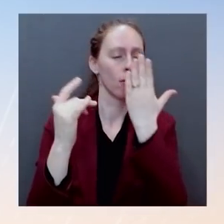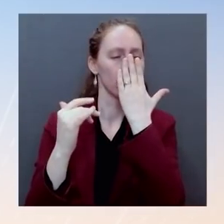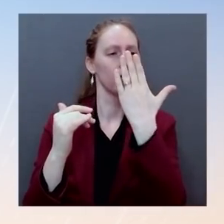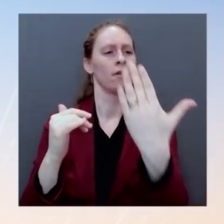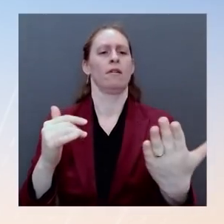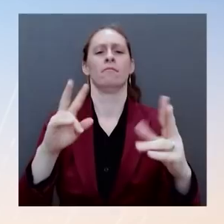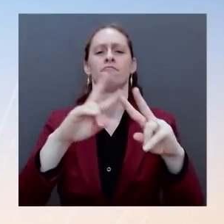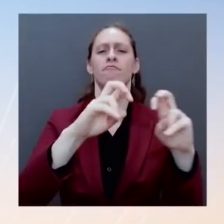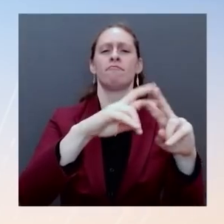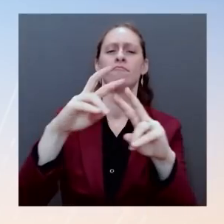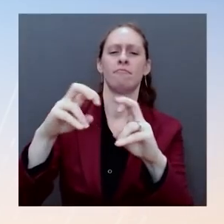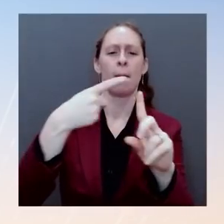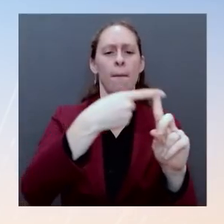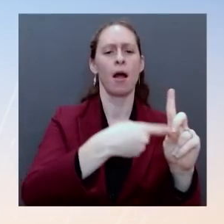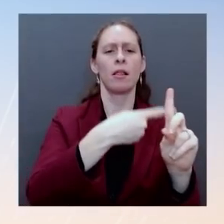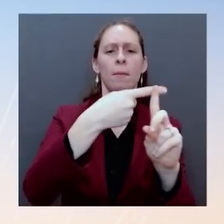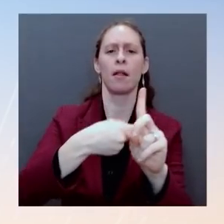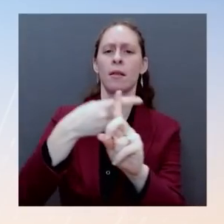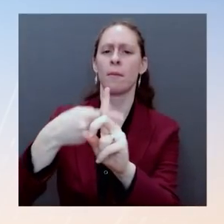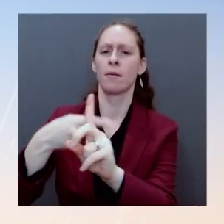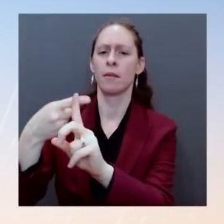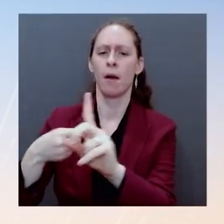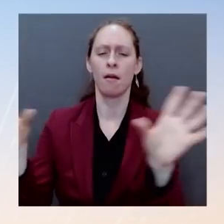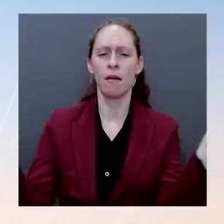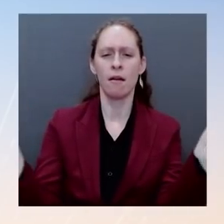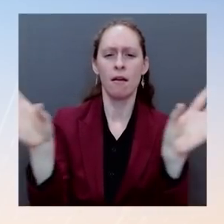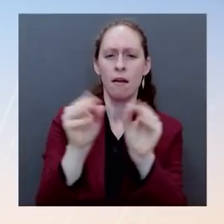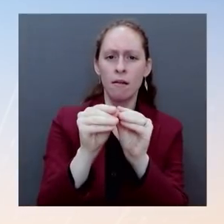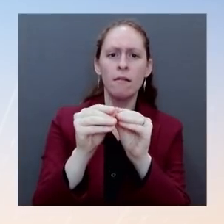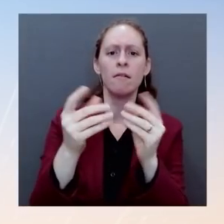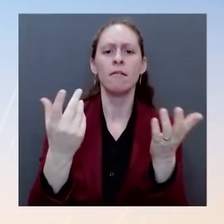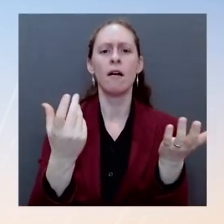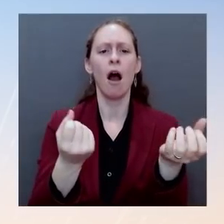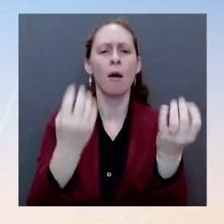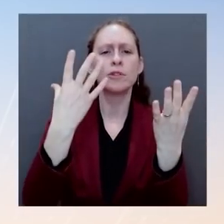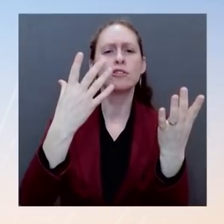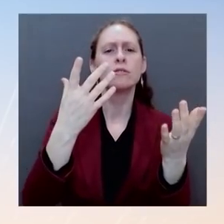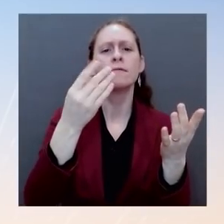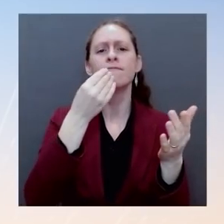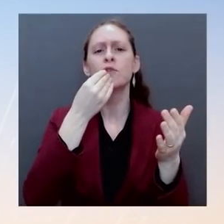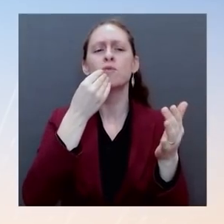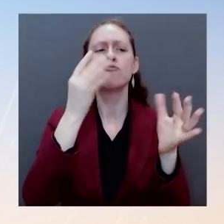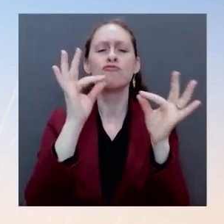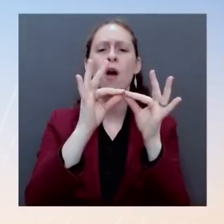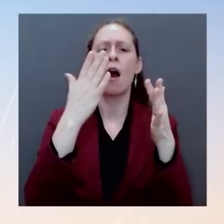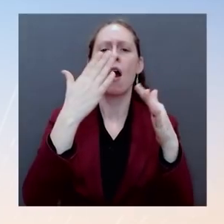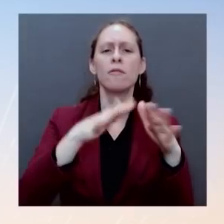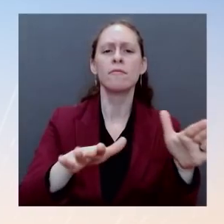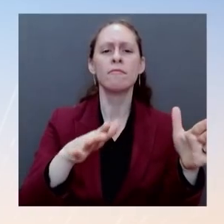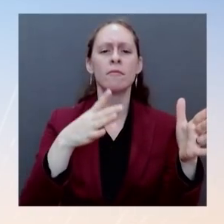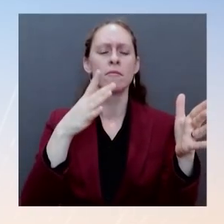which is a technical way of saying food that people buy in the grocery store. And we saw a drop in the price of energy,